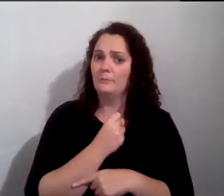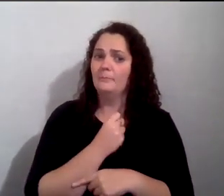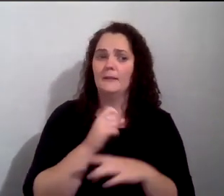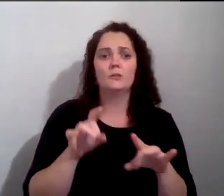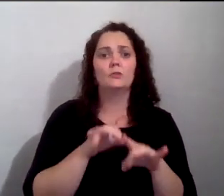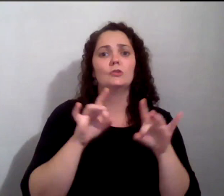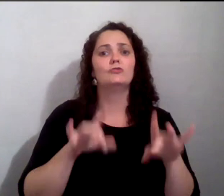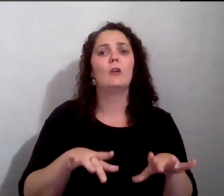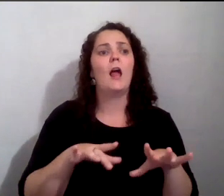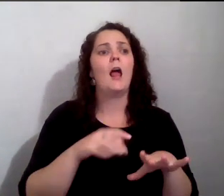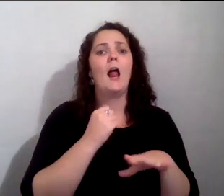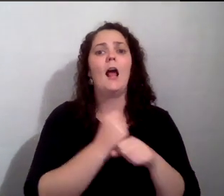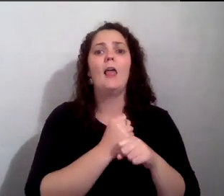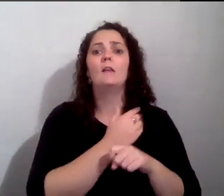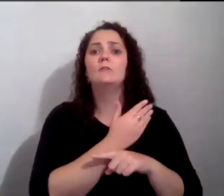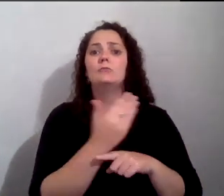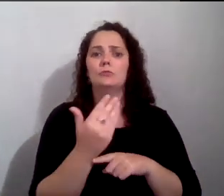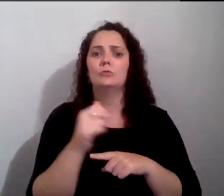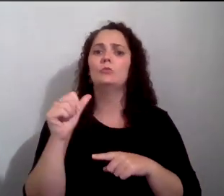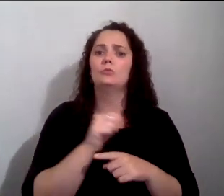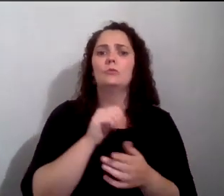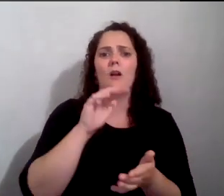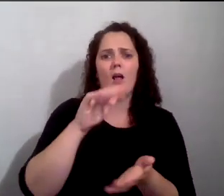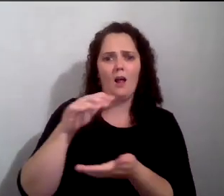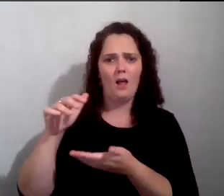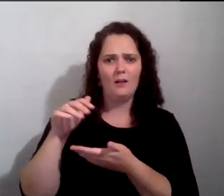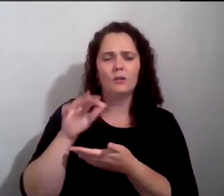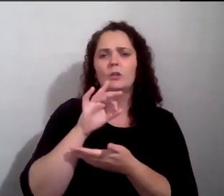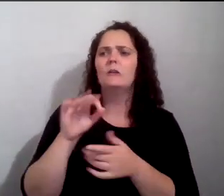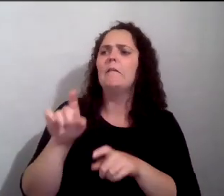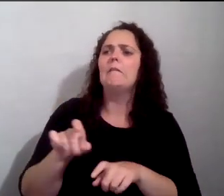the 50s. Now unfortunately you know the